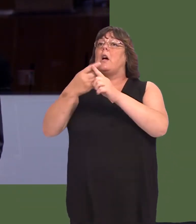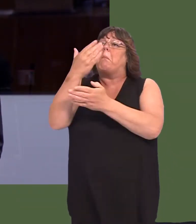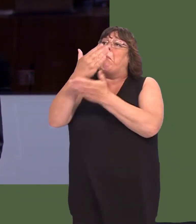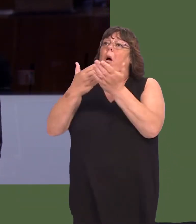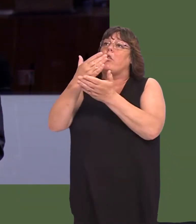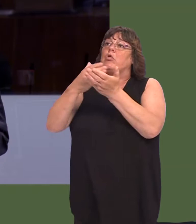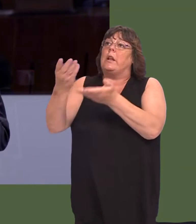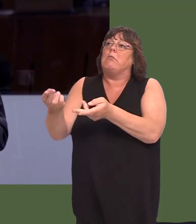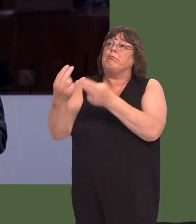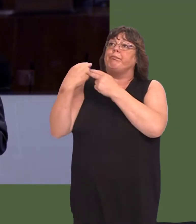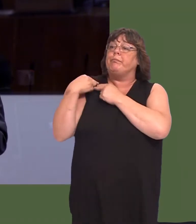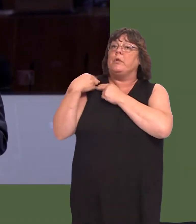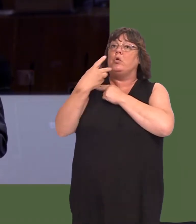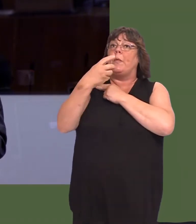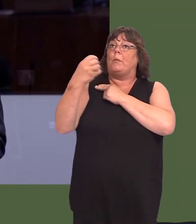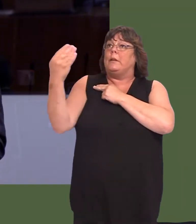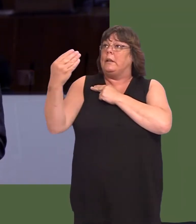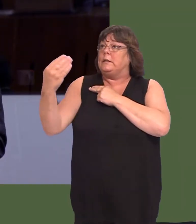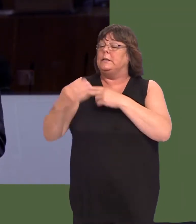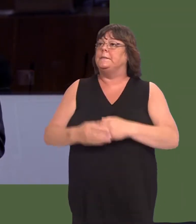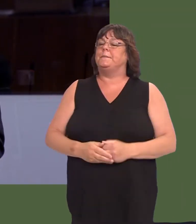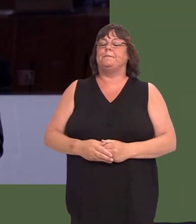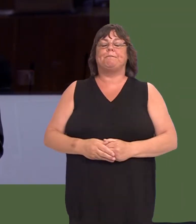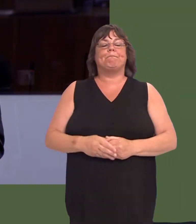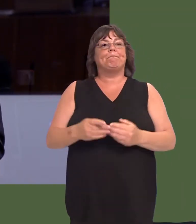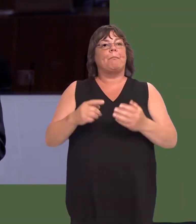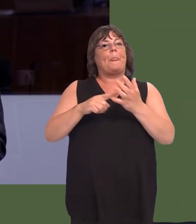Nick Ramsay: First Minister, one of the key arguments in favour of tax devolution has